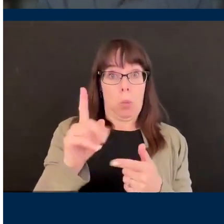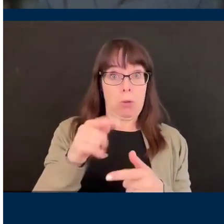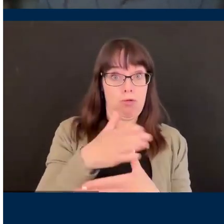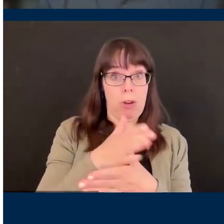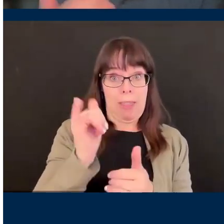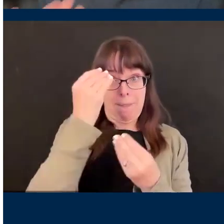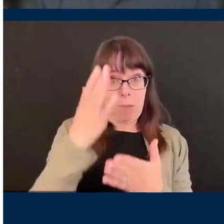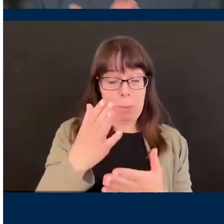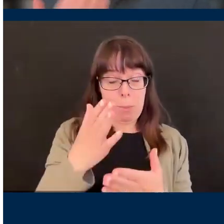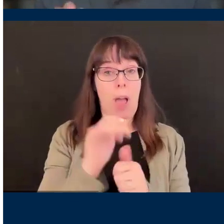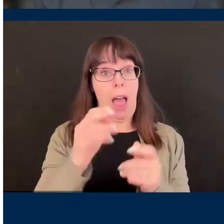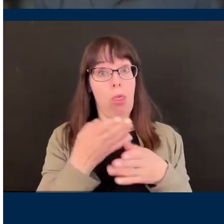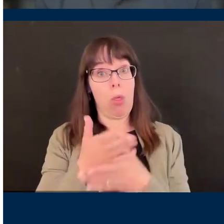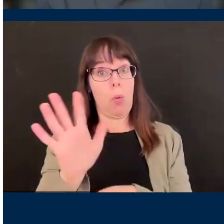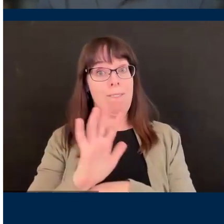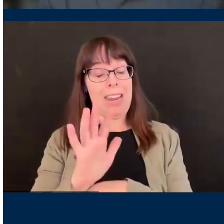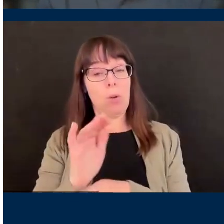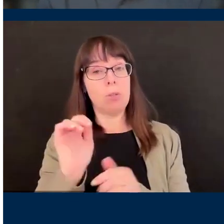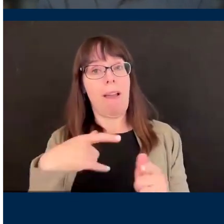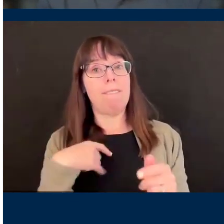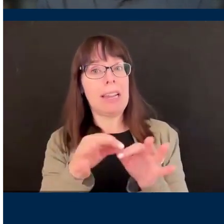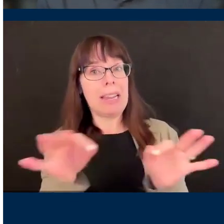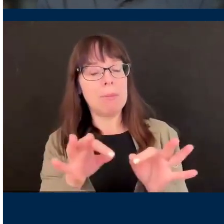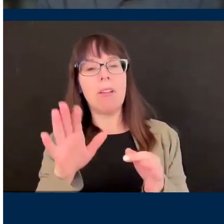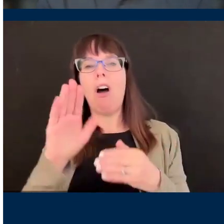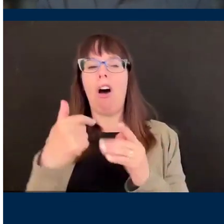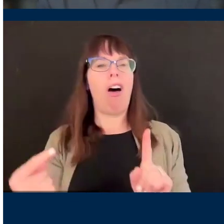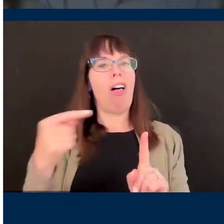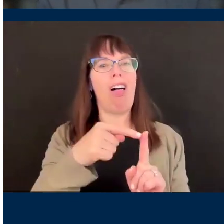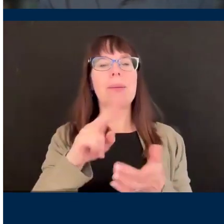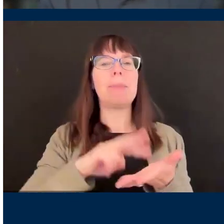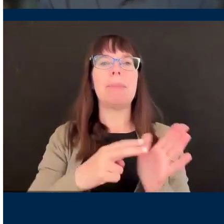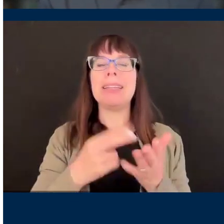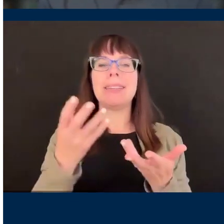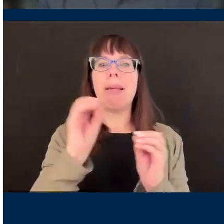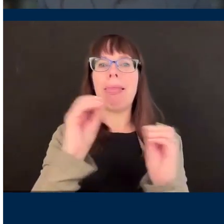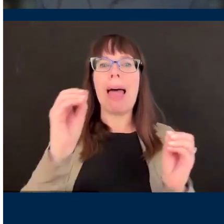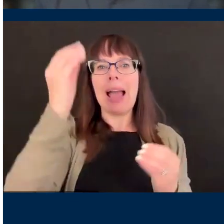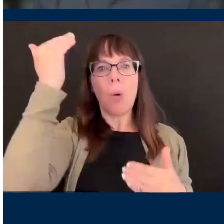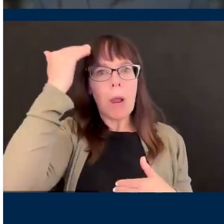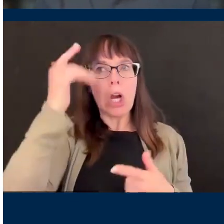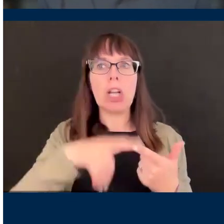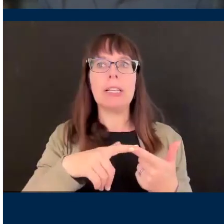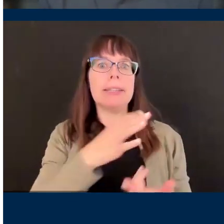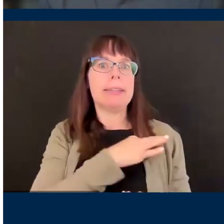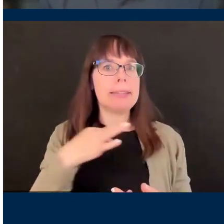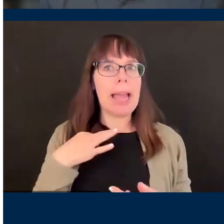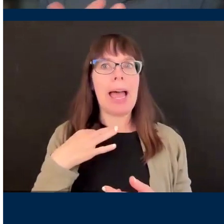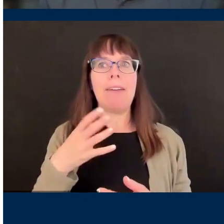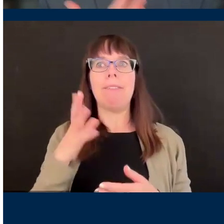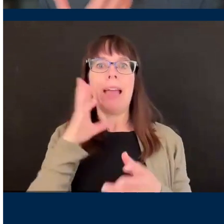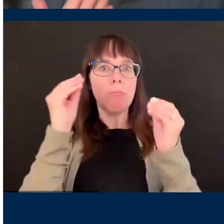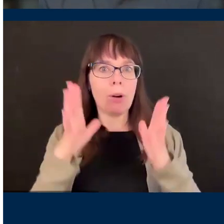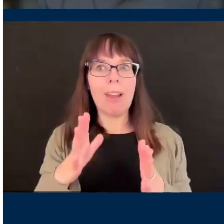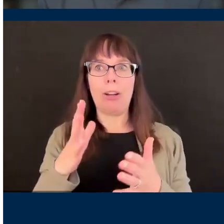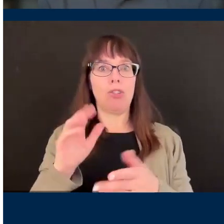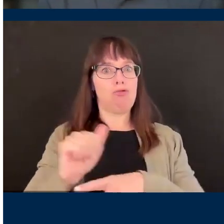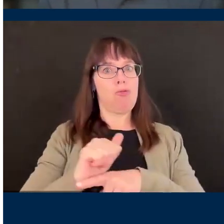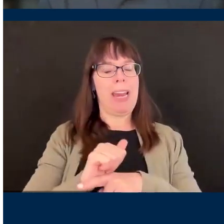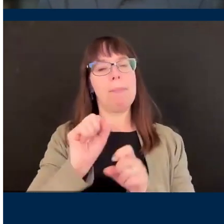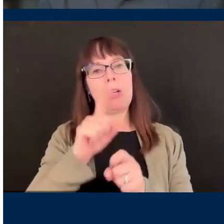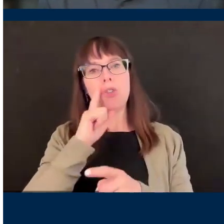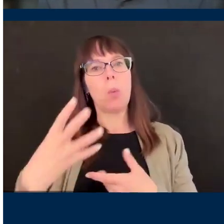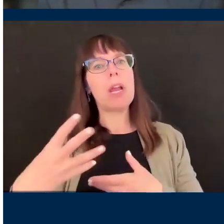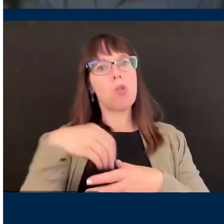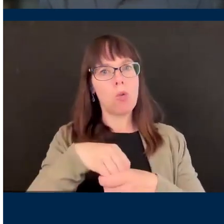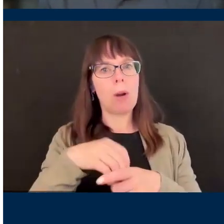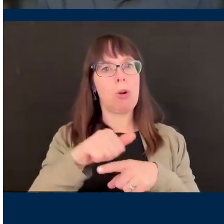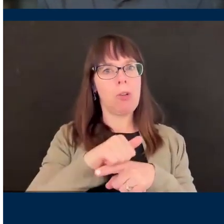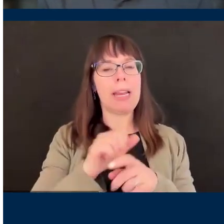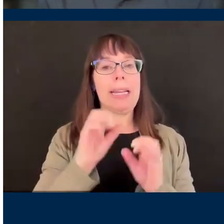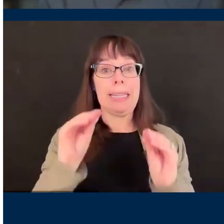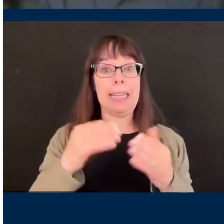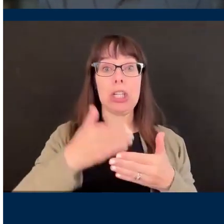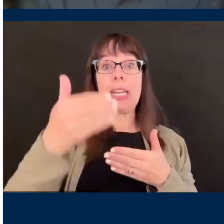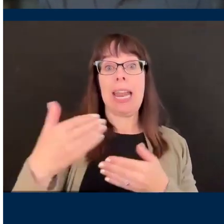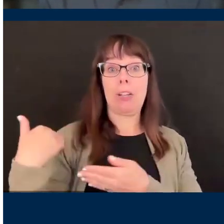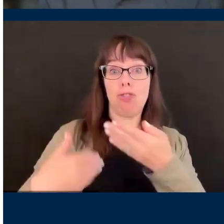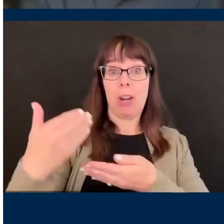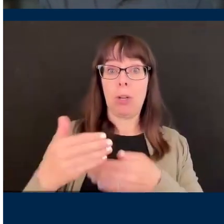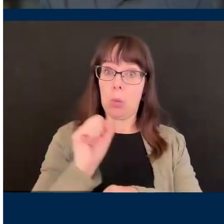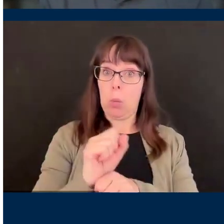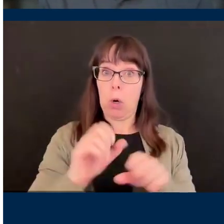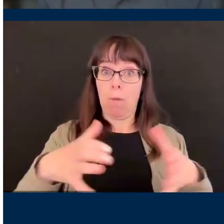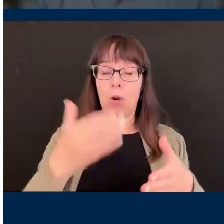And this all again goes back to our lack of awareness, lack of provider training, staff training. We need to incorporate and make sure that we teach our next generation of the workforce and know how to do this